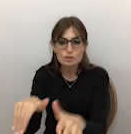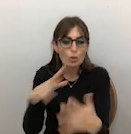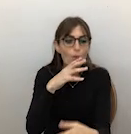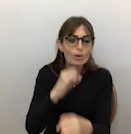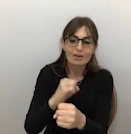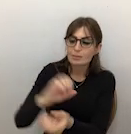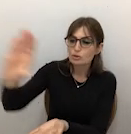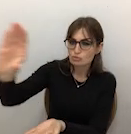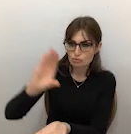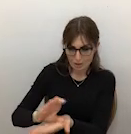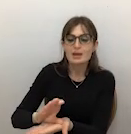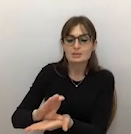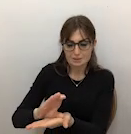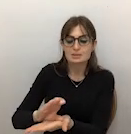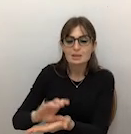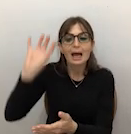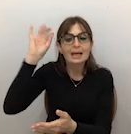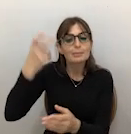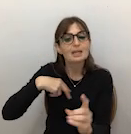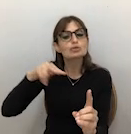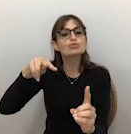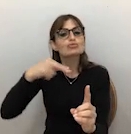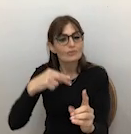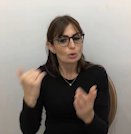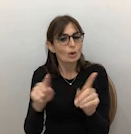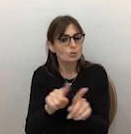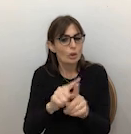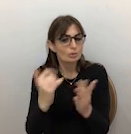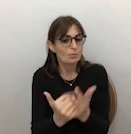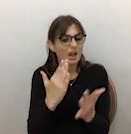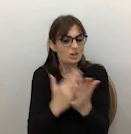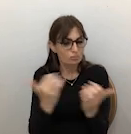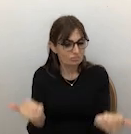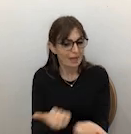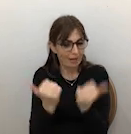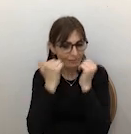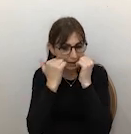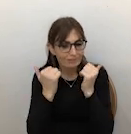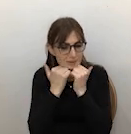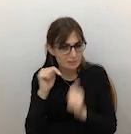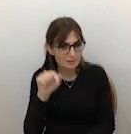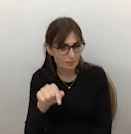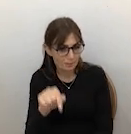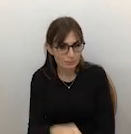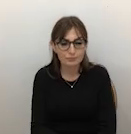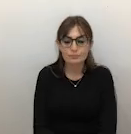or government grants, the committee should review these to ensure there is a reasonable basis for these assumptions.